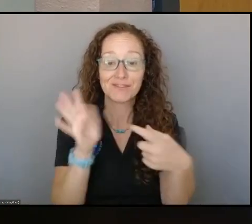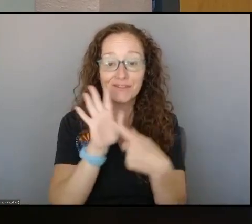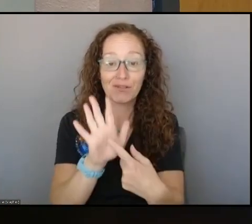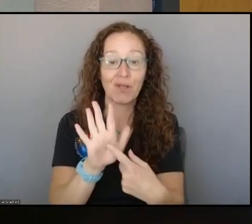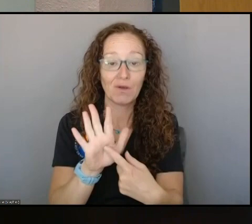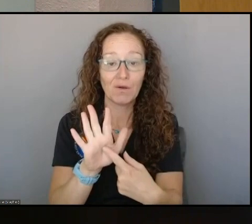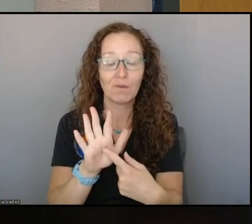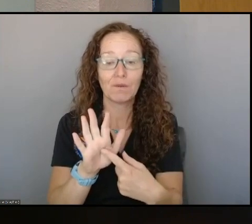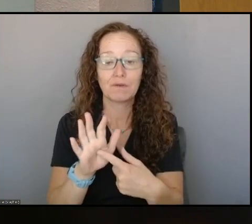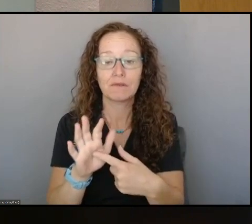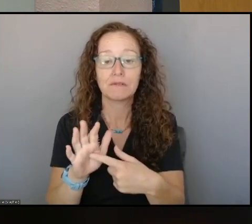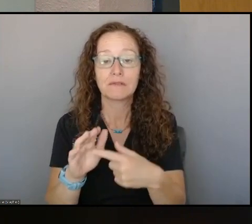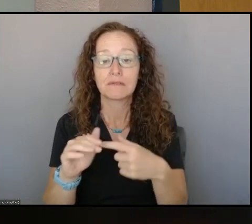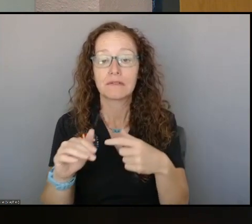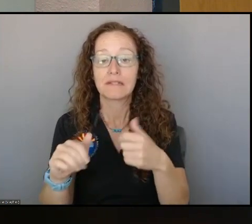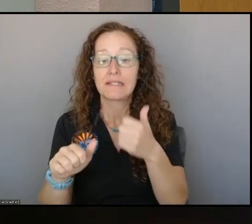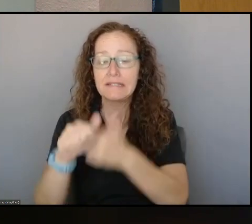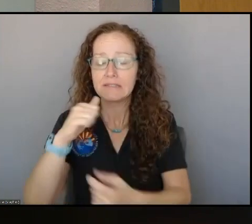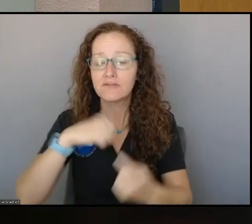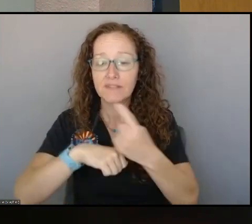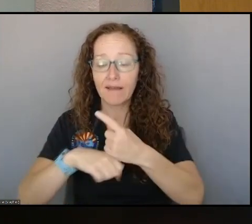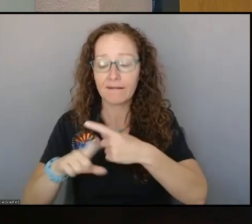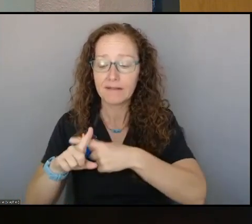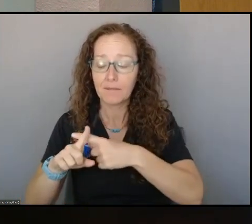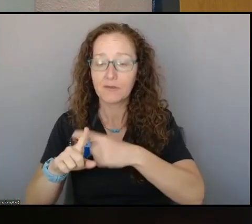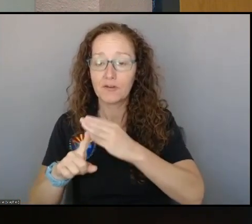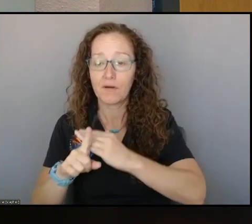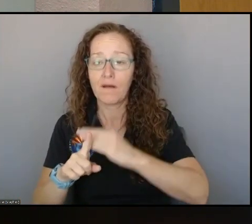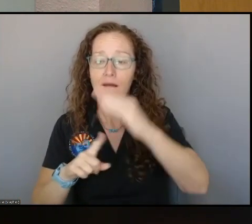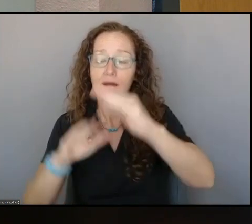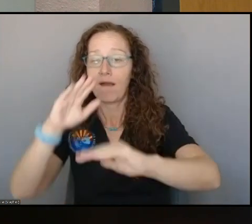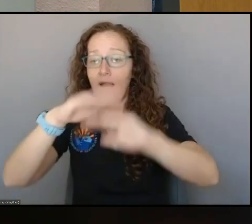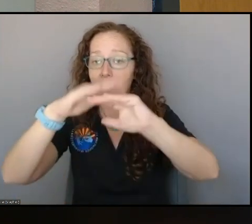temperatures each day, going back to Wednesday of this week.